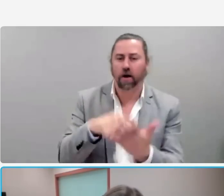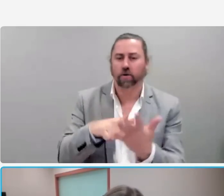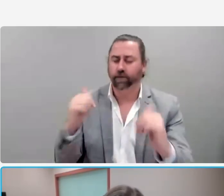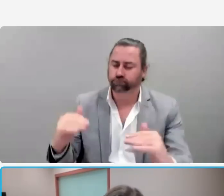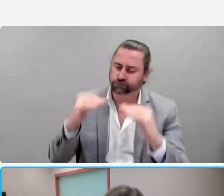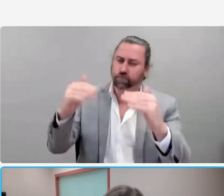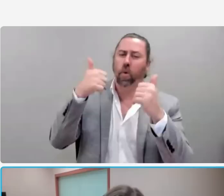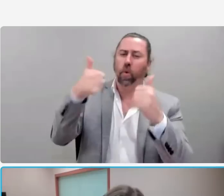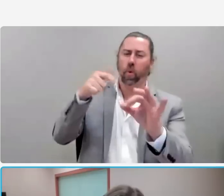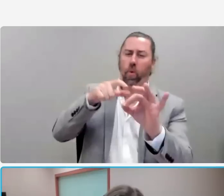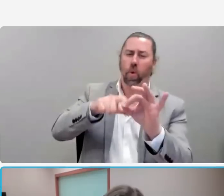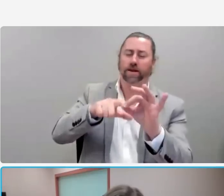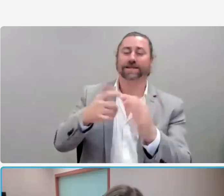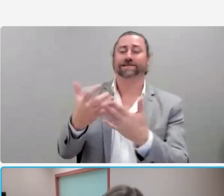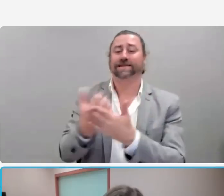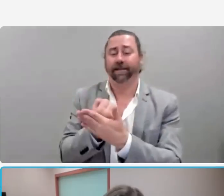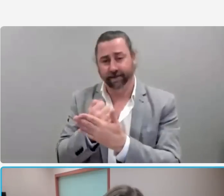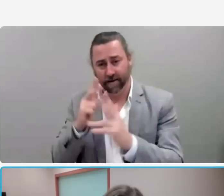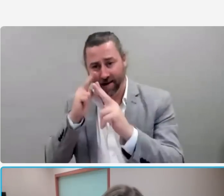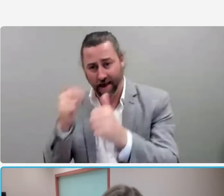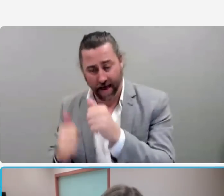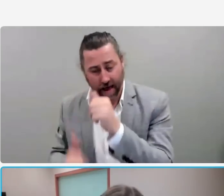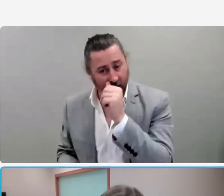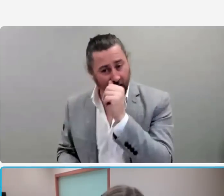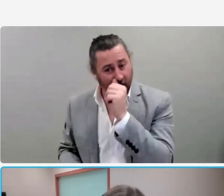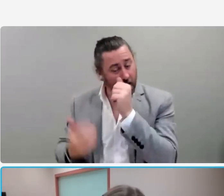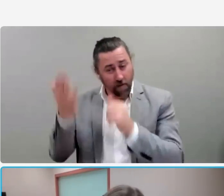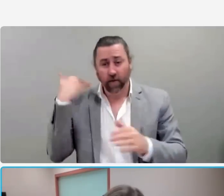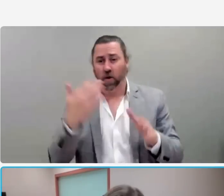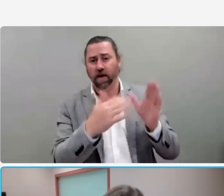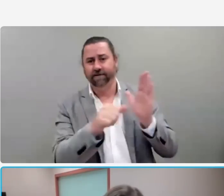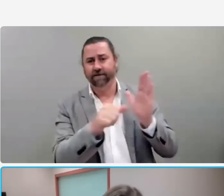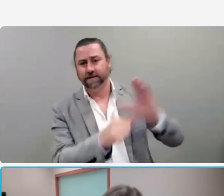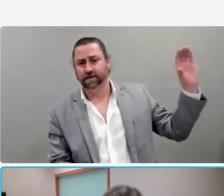For too long legislation has focused on the funding requirements of aged care providers rather than the